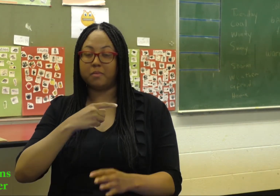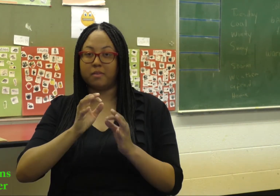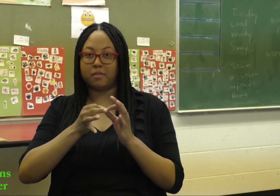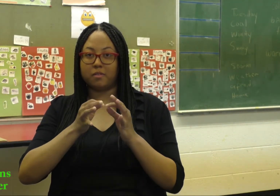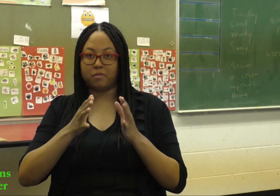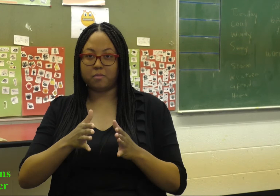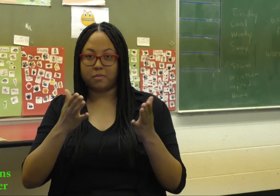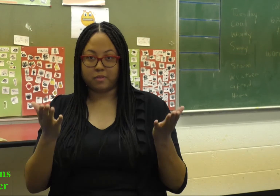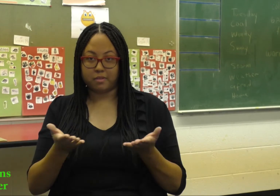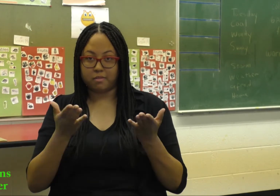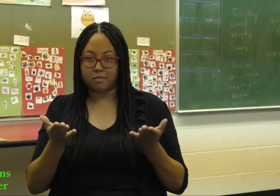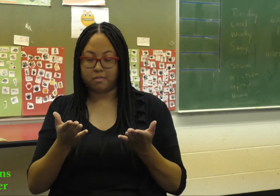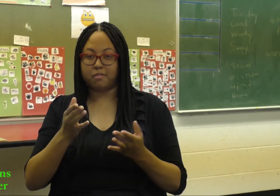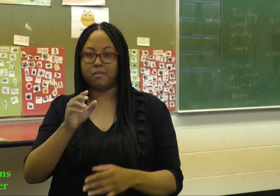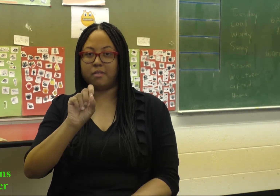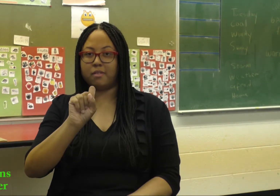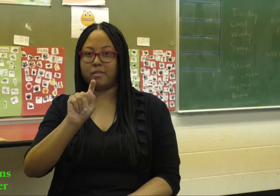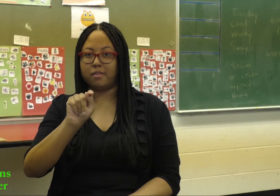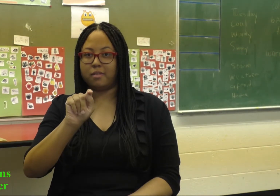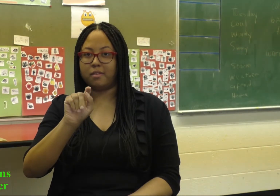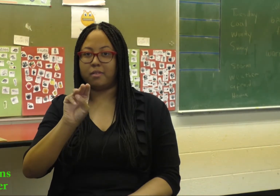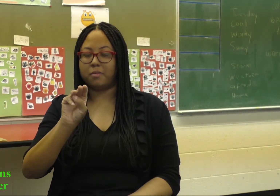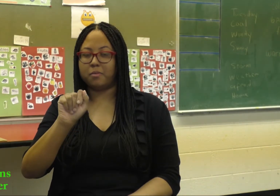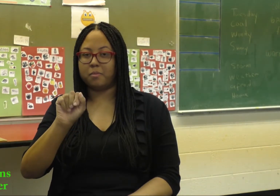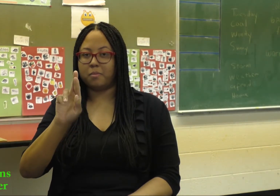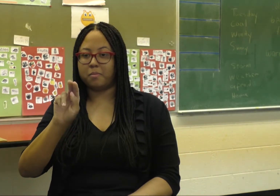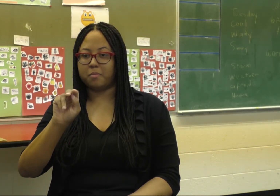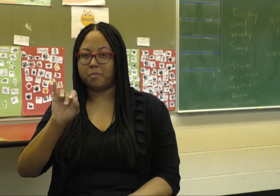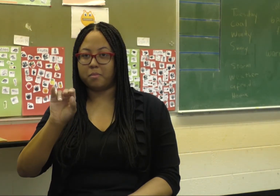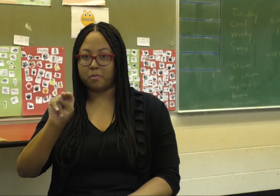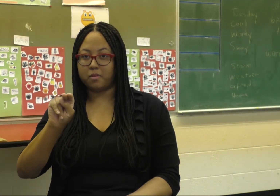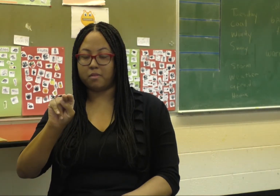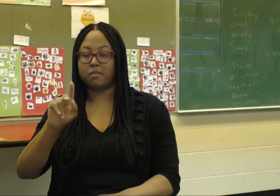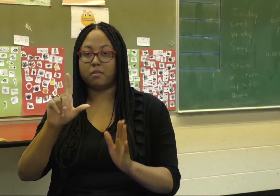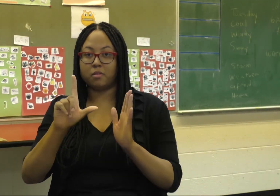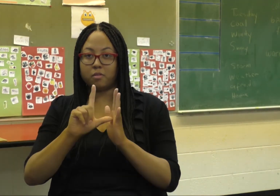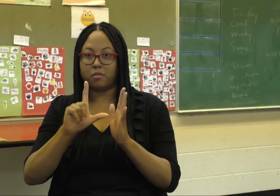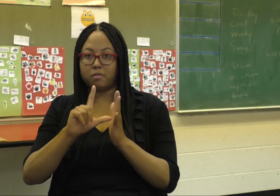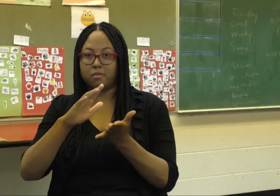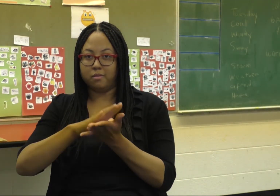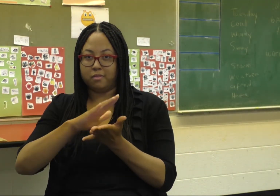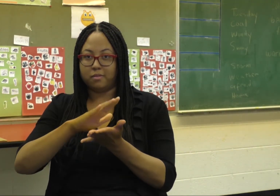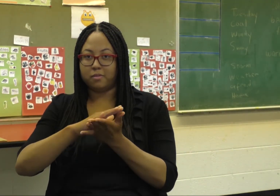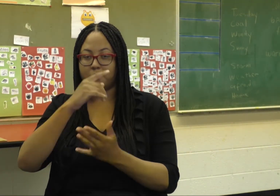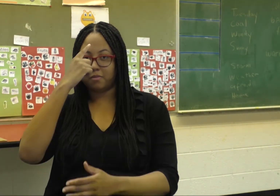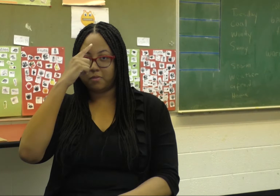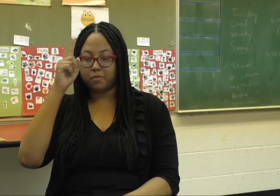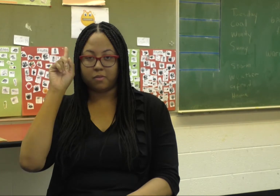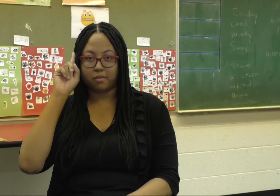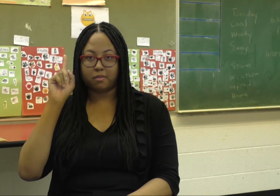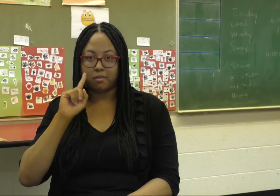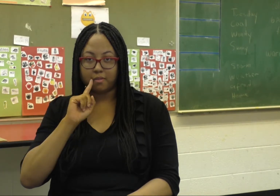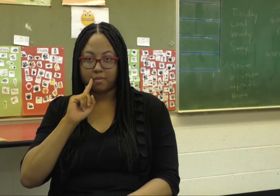I’m an interpreter here at St. Martin Lutheran School for the Deaf